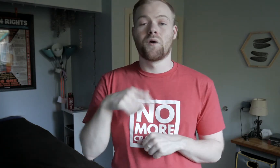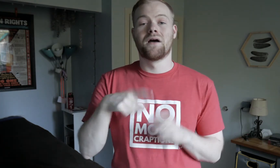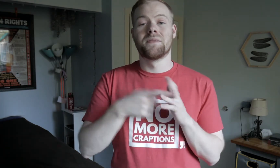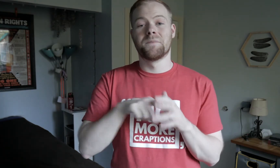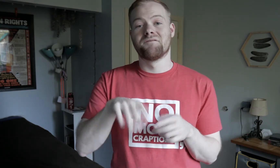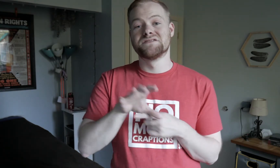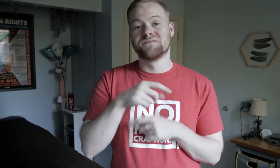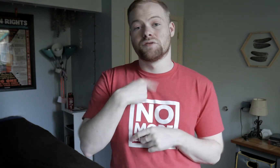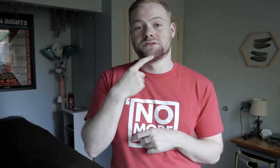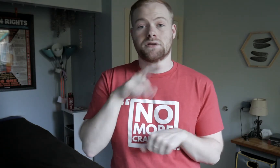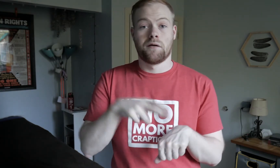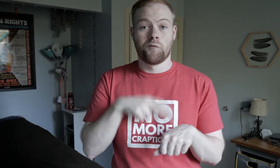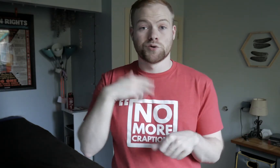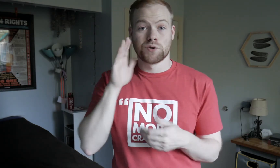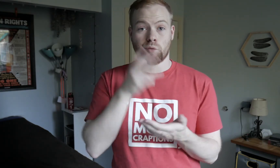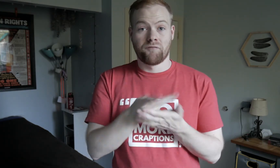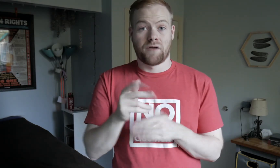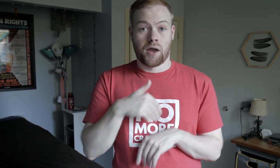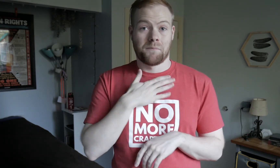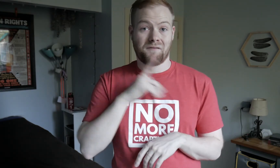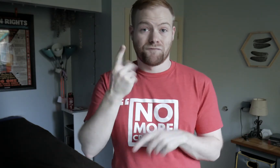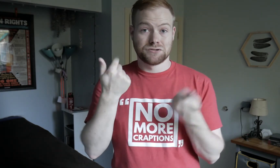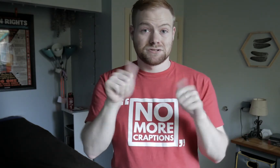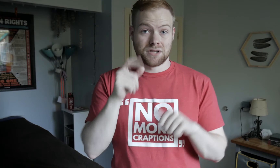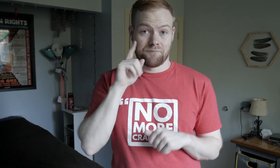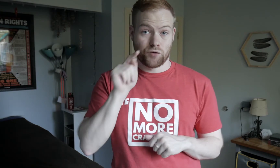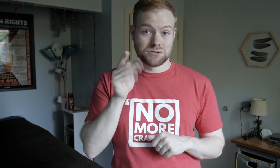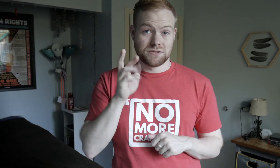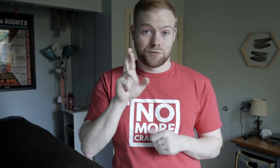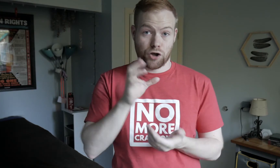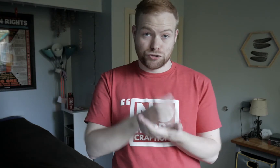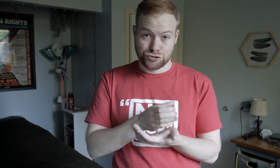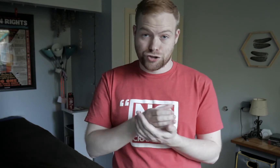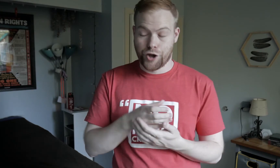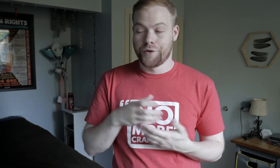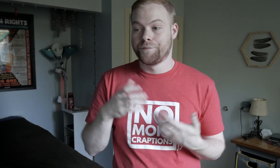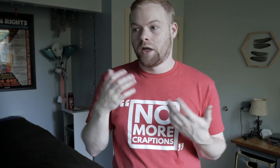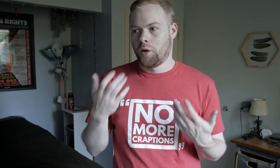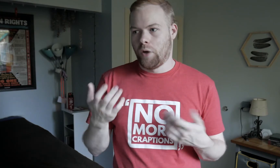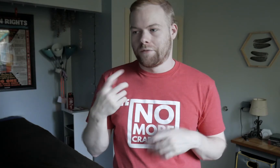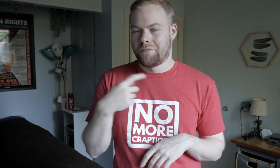At the beginning of this video, I said of course I would fail at my first attempt for a TBR jar. Well.